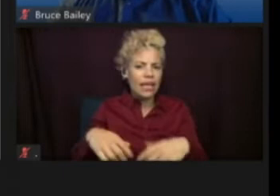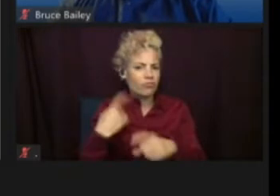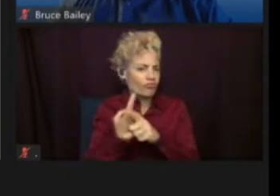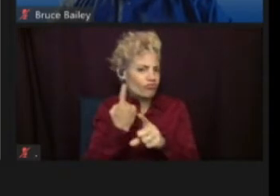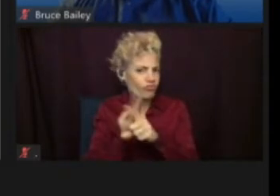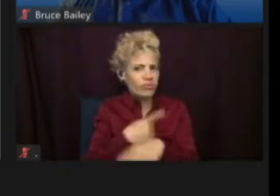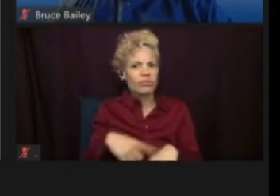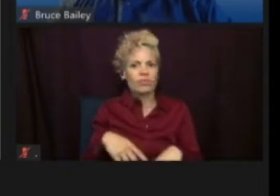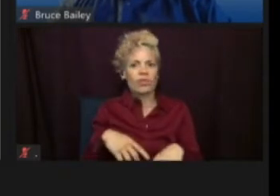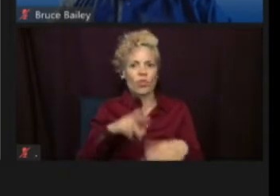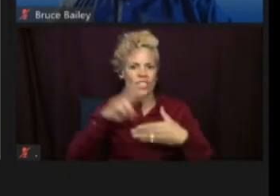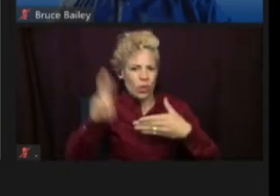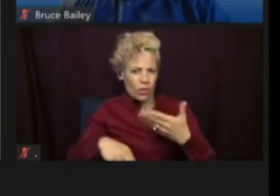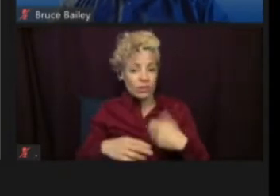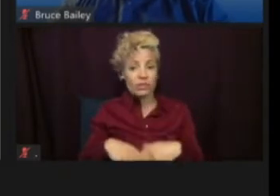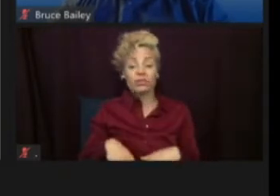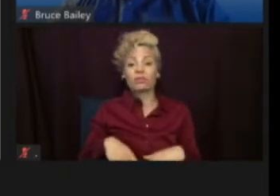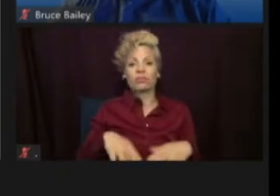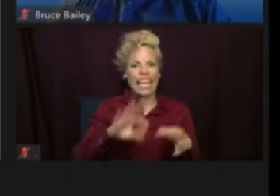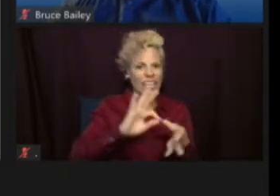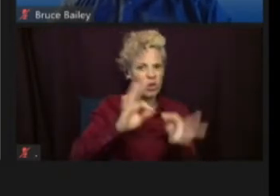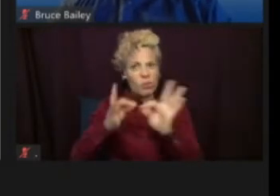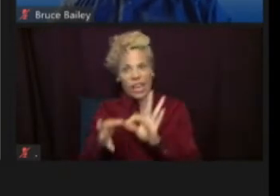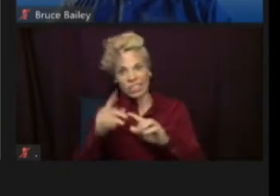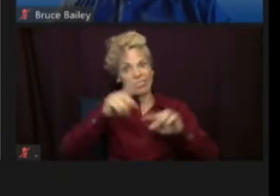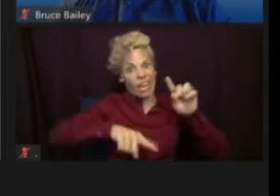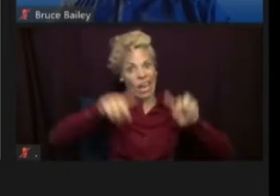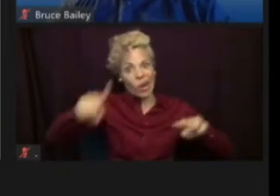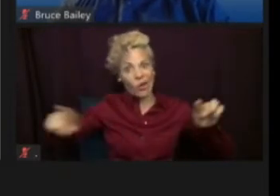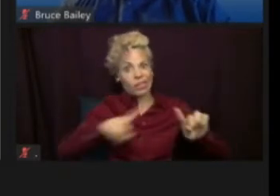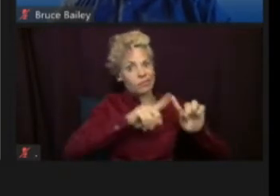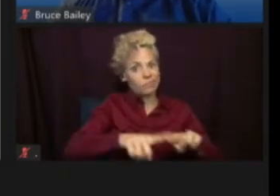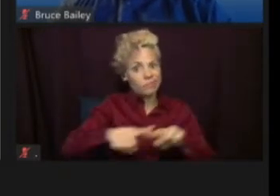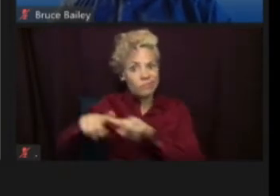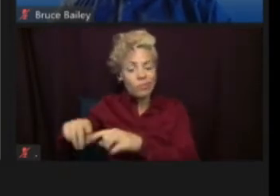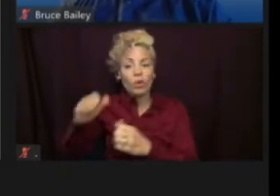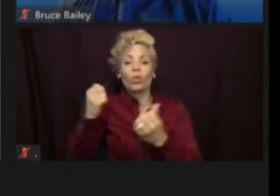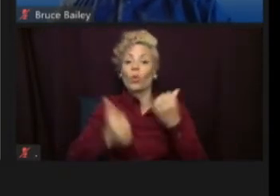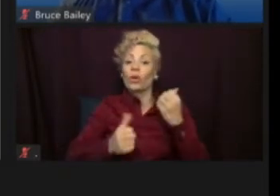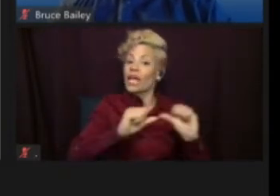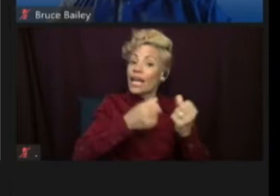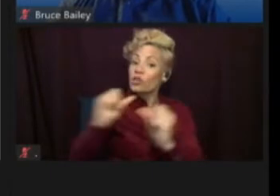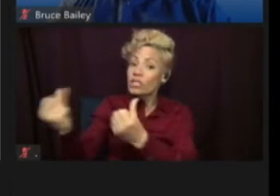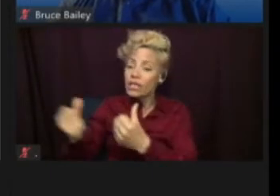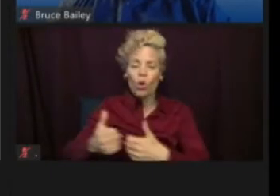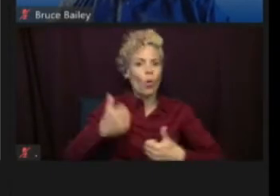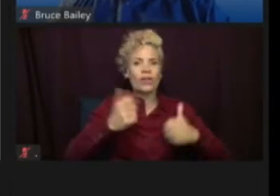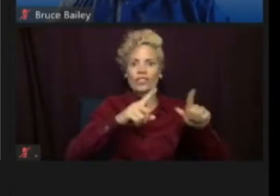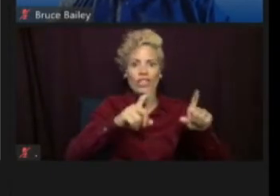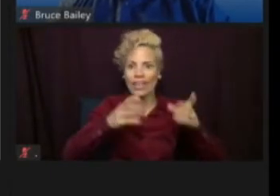among different federal agencies, and different testers. We all want ICT to be accessible,